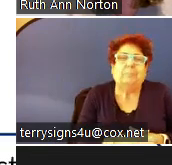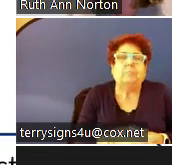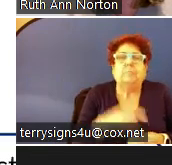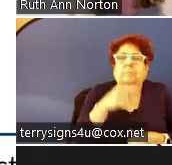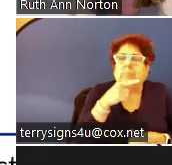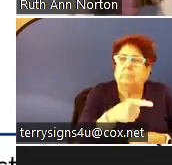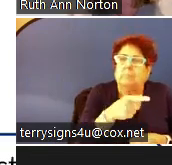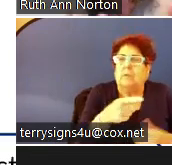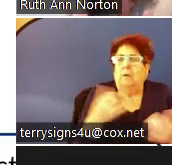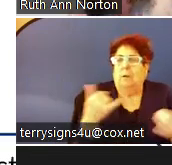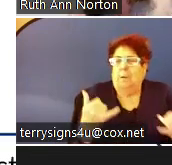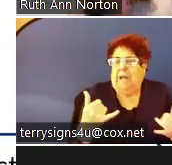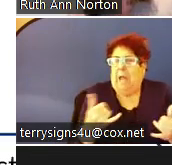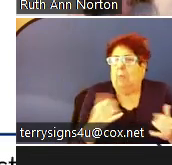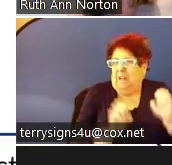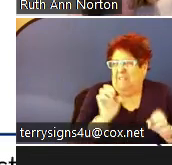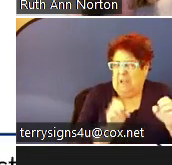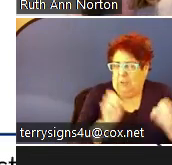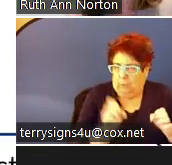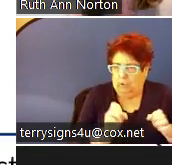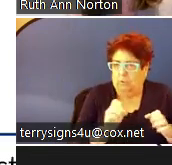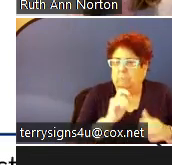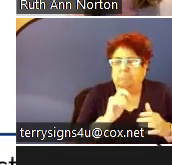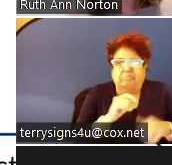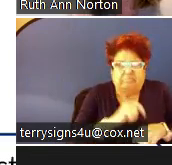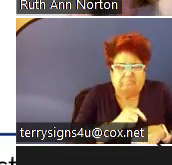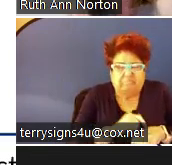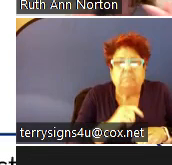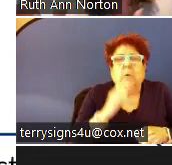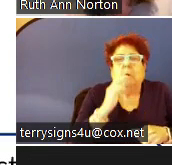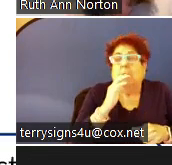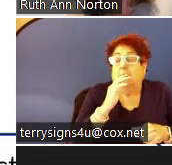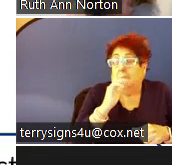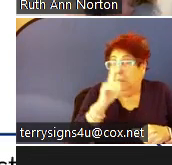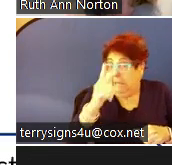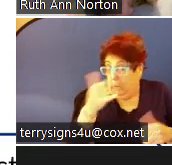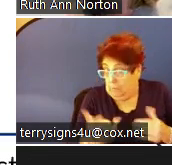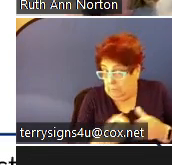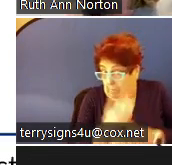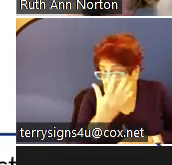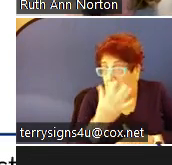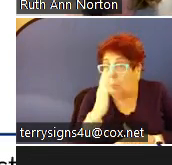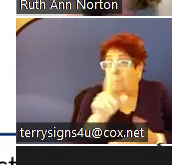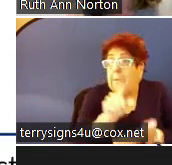right now and, later in the spring, the publication of that evaluation